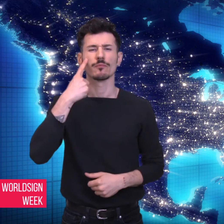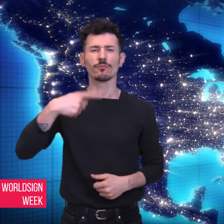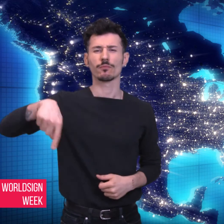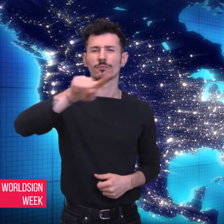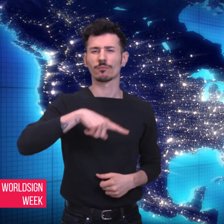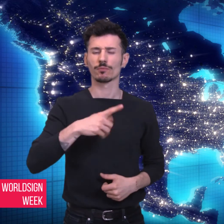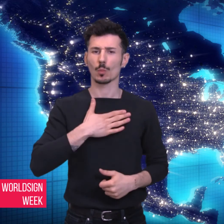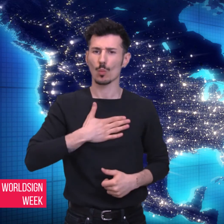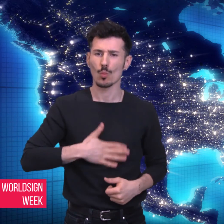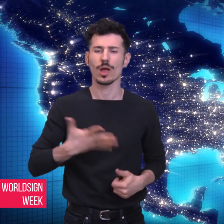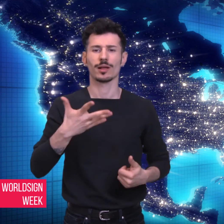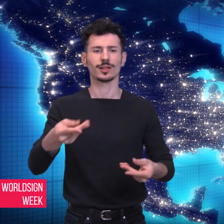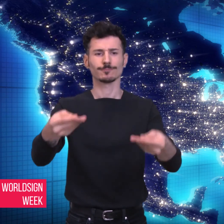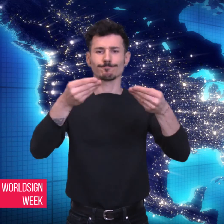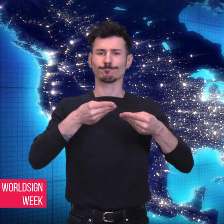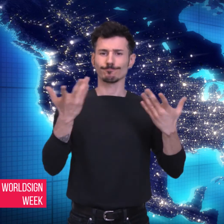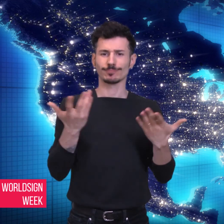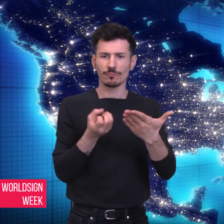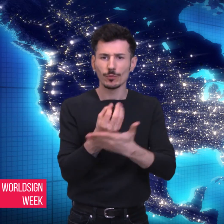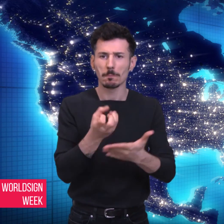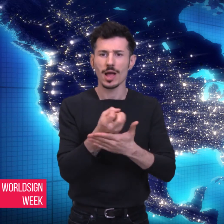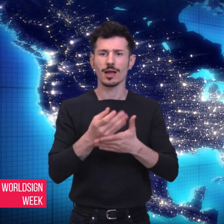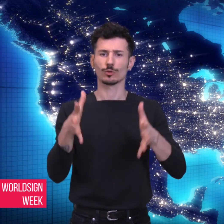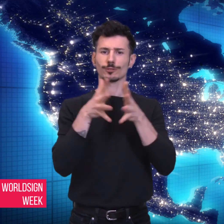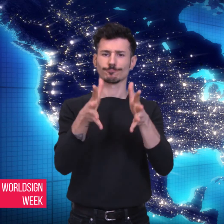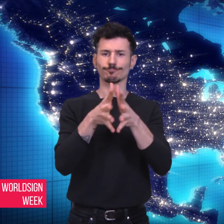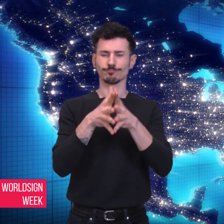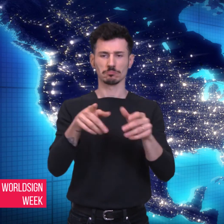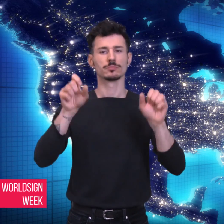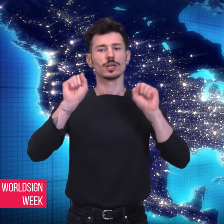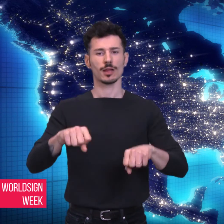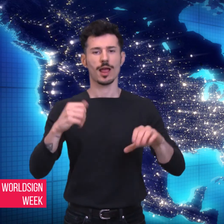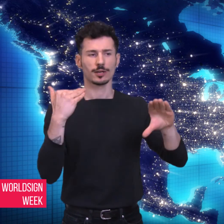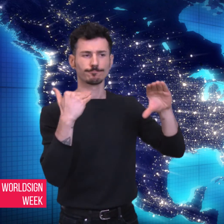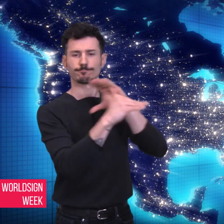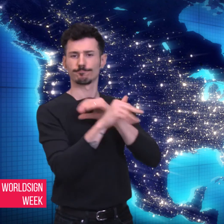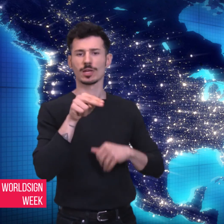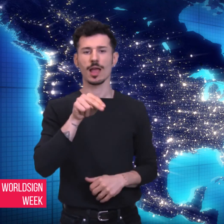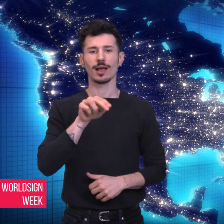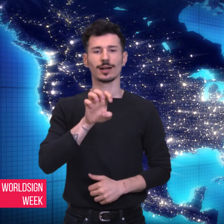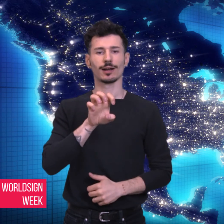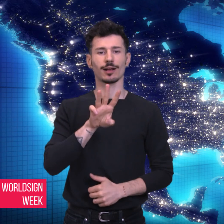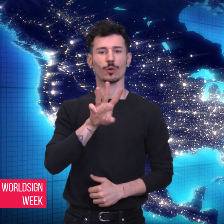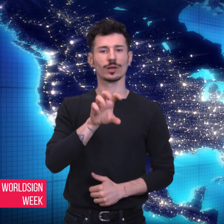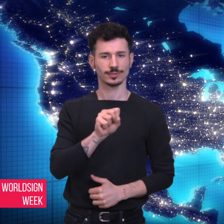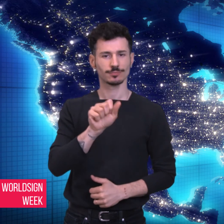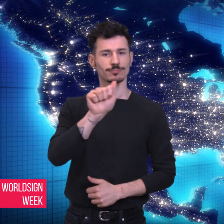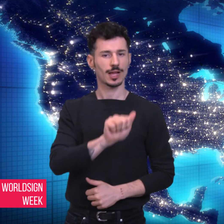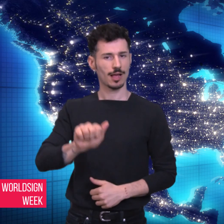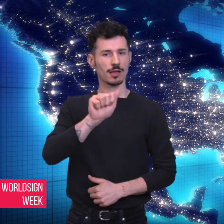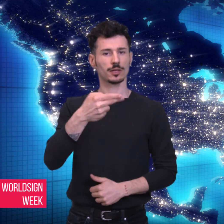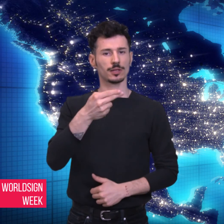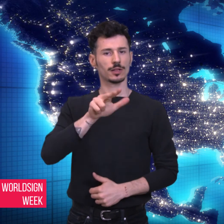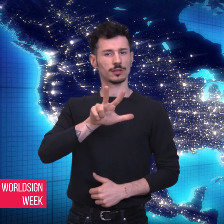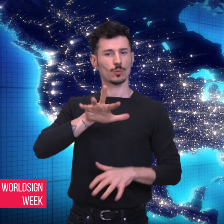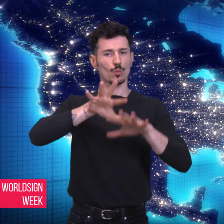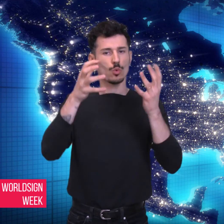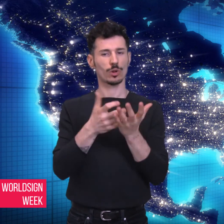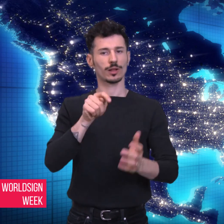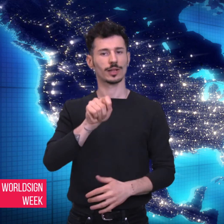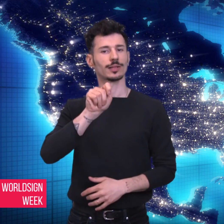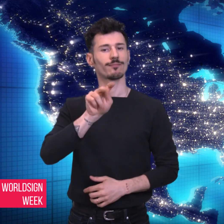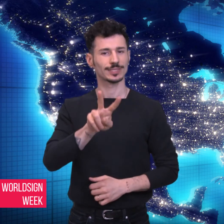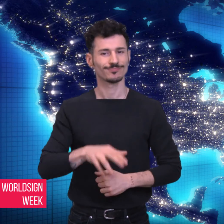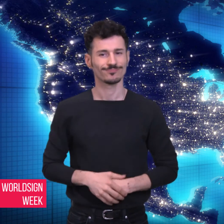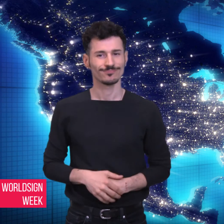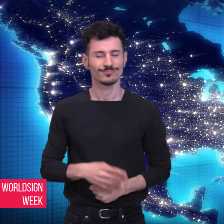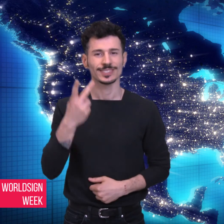For story submissions, you can email them to news@h3world.tv.